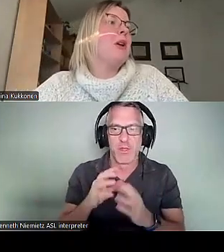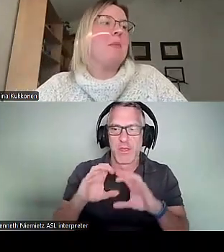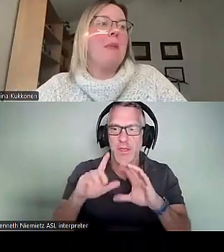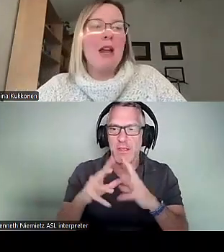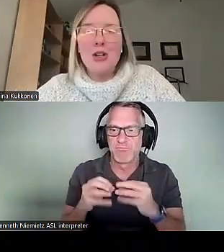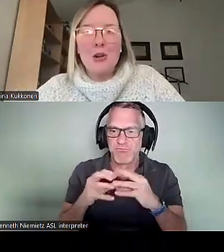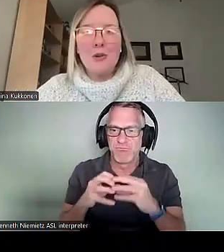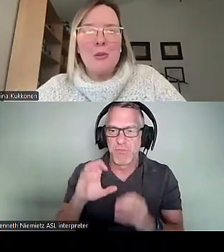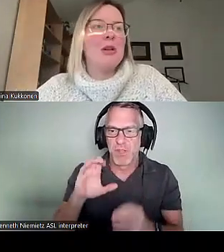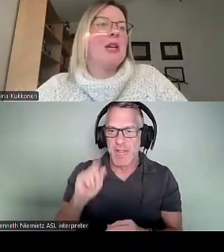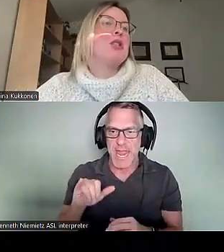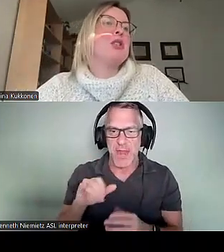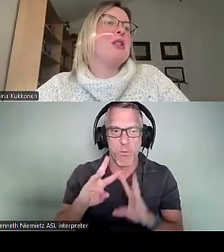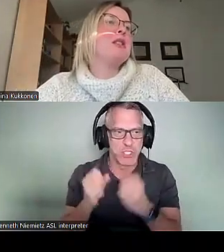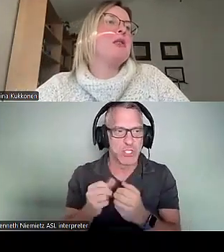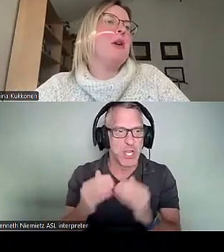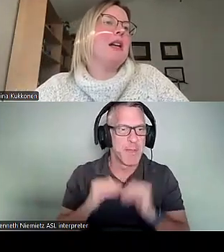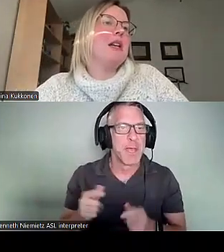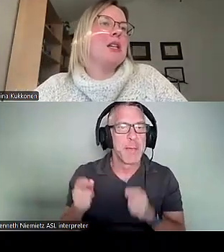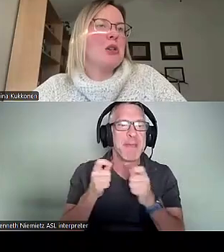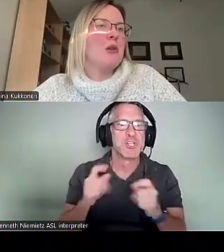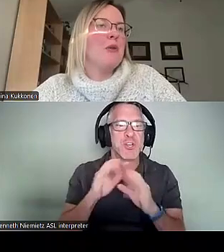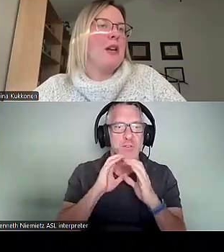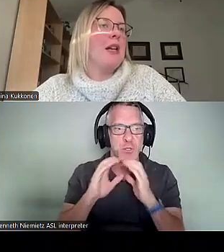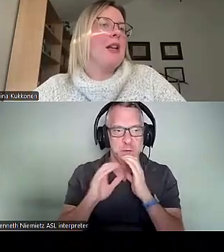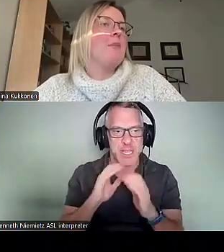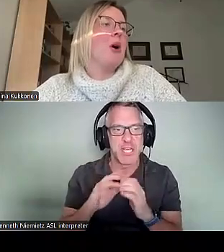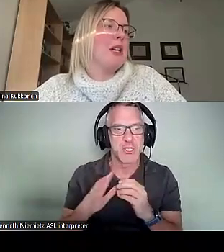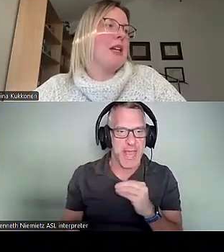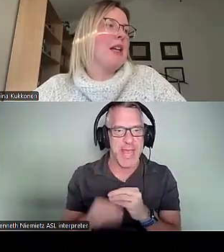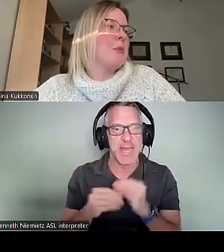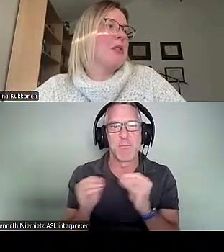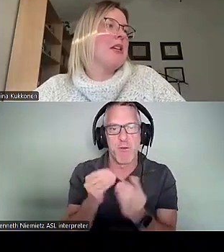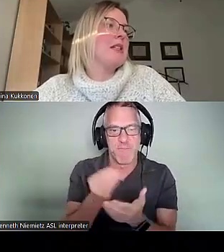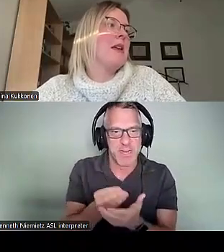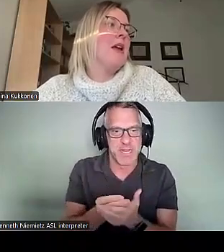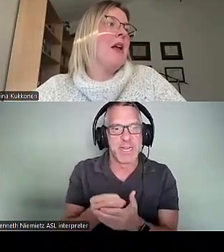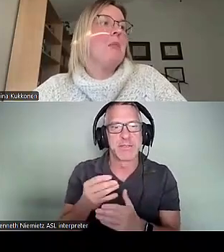we had our manager of communications who added additional funding and marketing expertise.